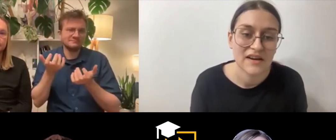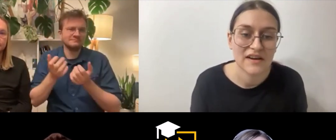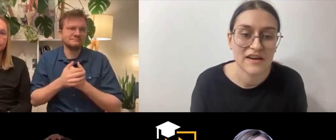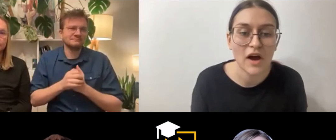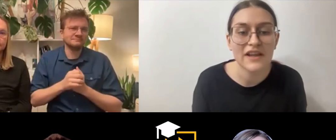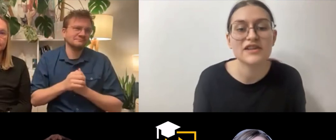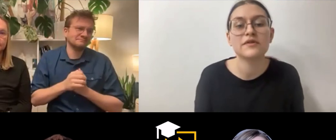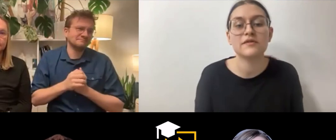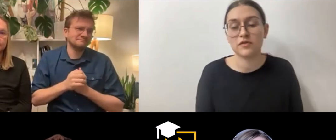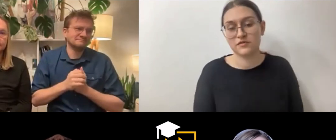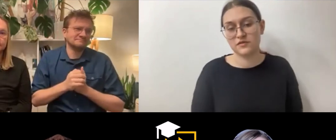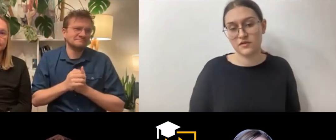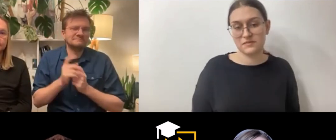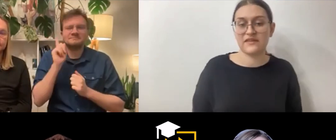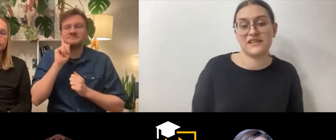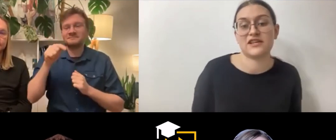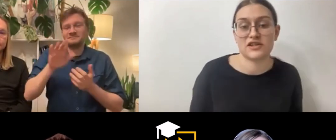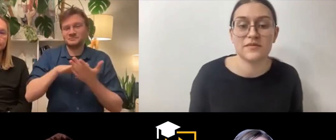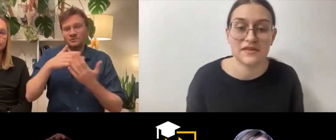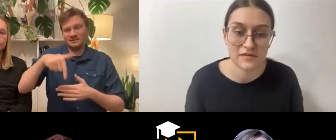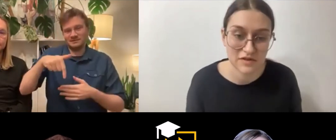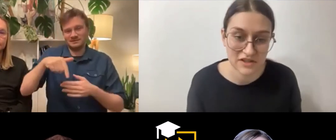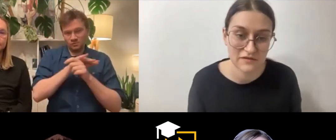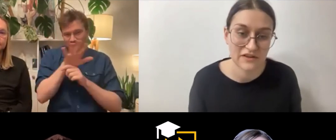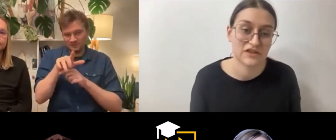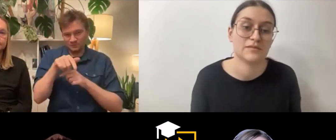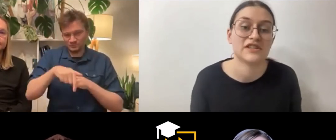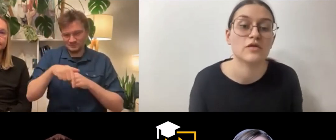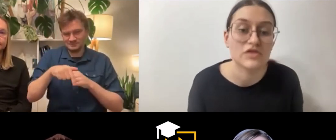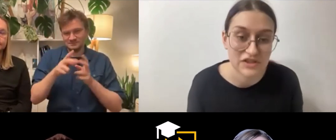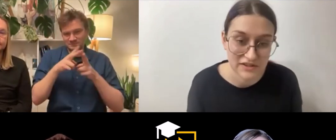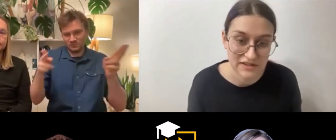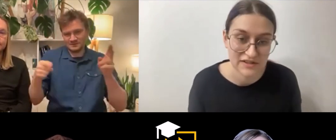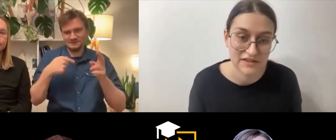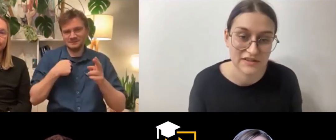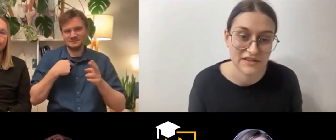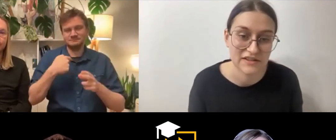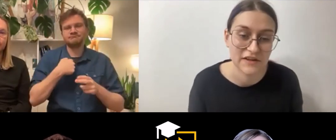Also, to hear one has to learn the sounds first.